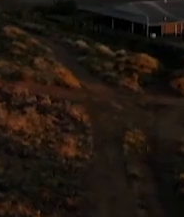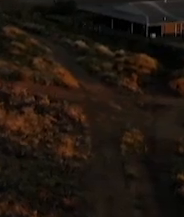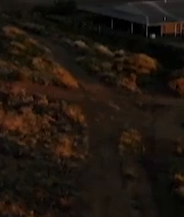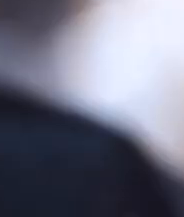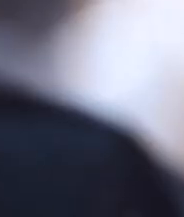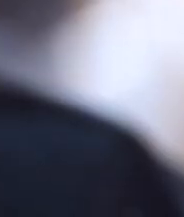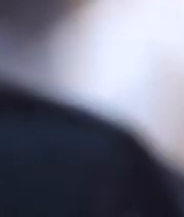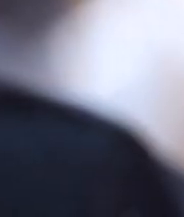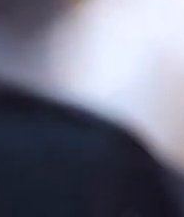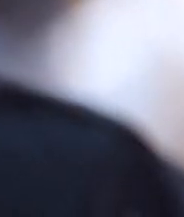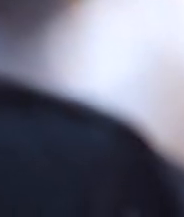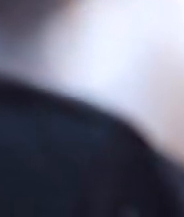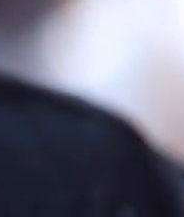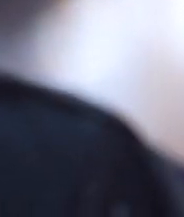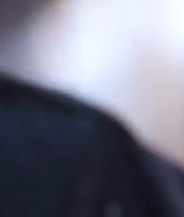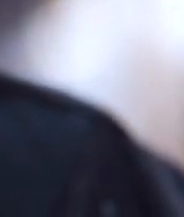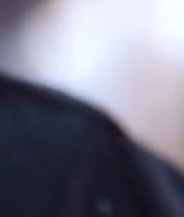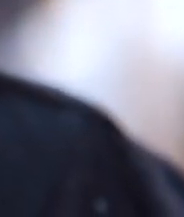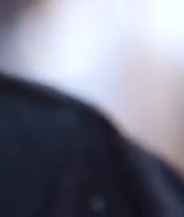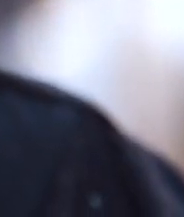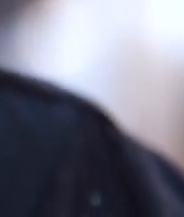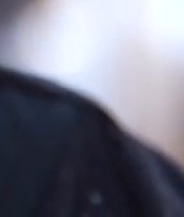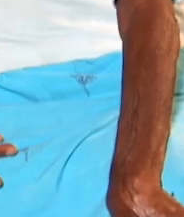(SPEAKS FOREIGN LANGUAGE).